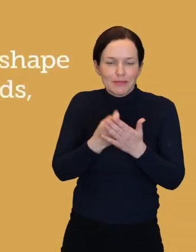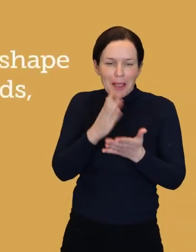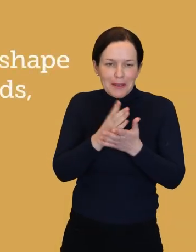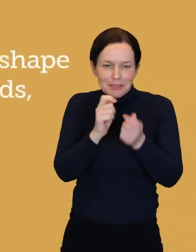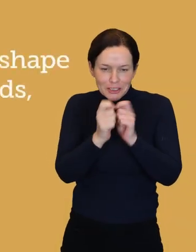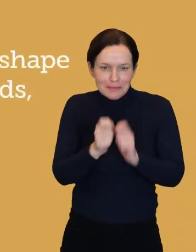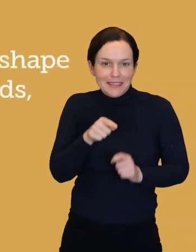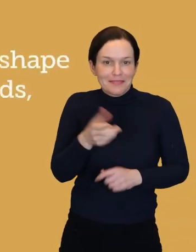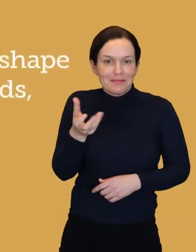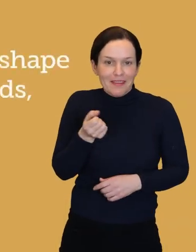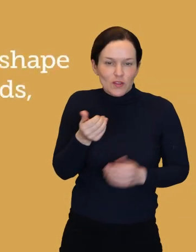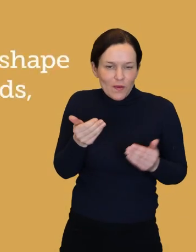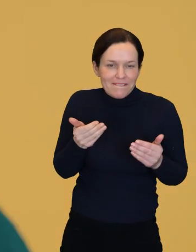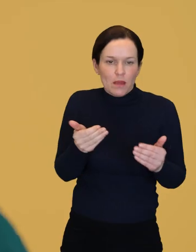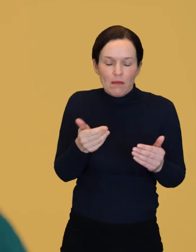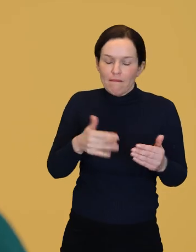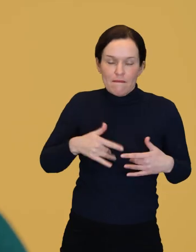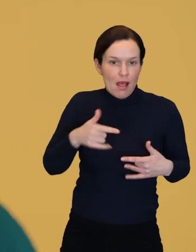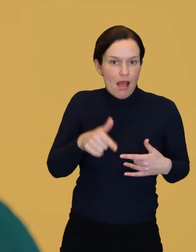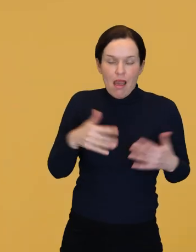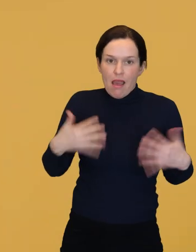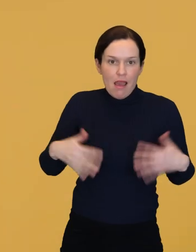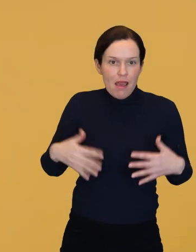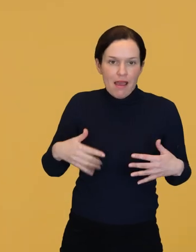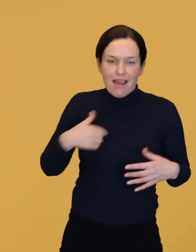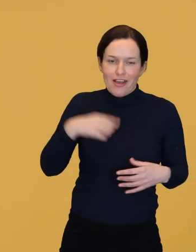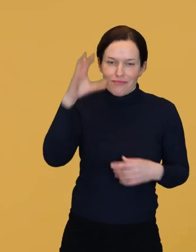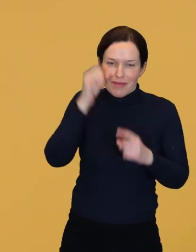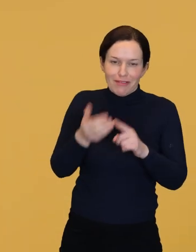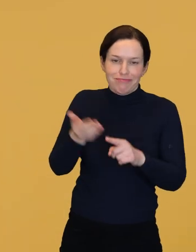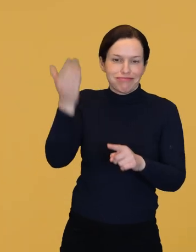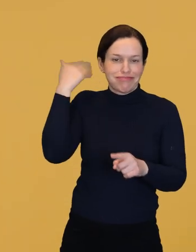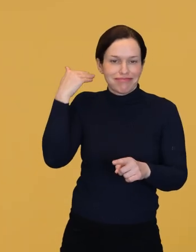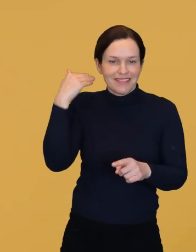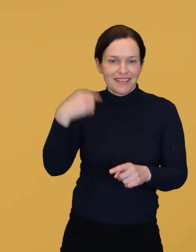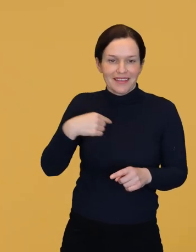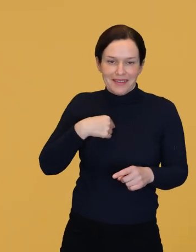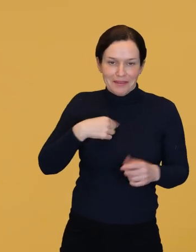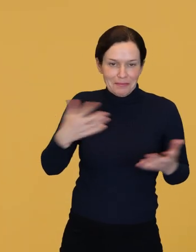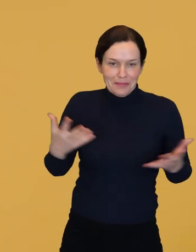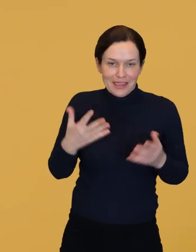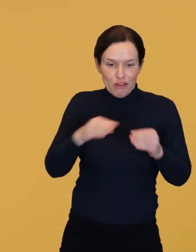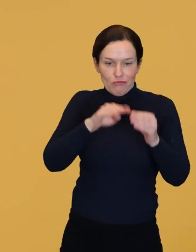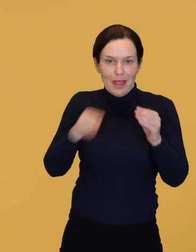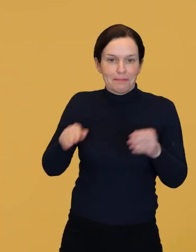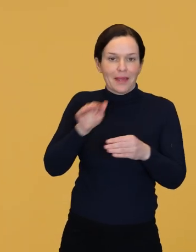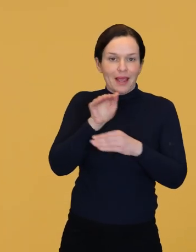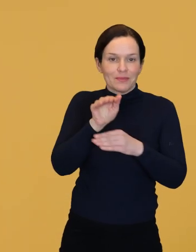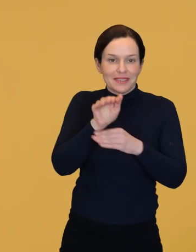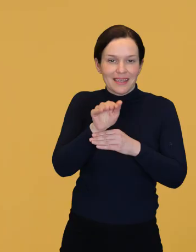those benefits, going forwards, just feels amazing. I've got a very old memory of playing on the ramp outside